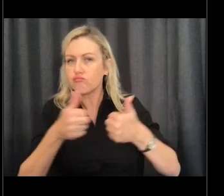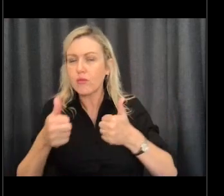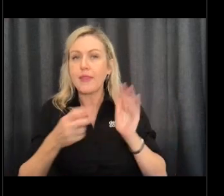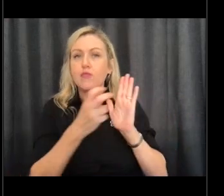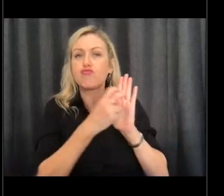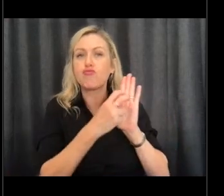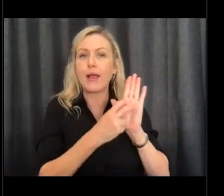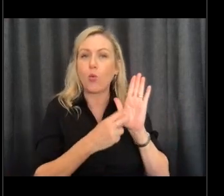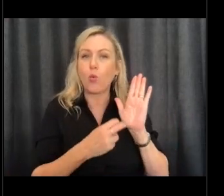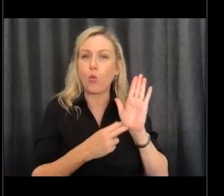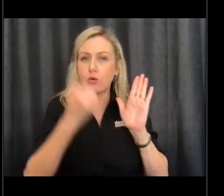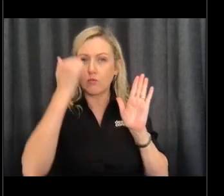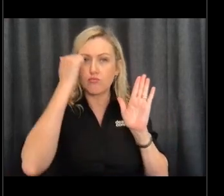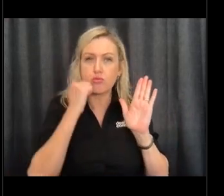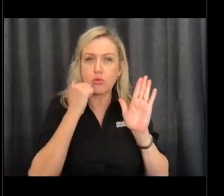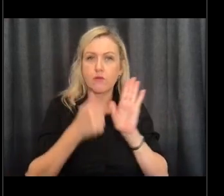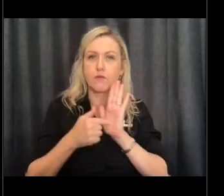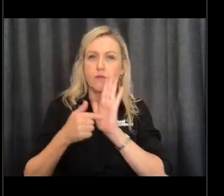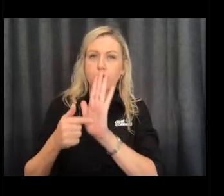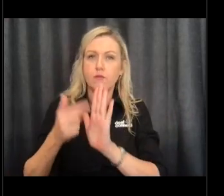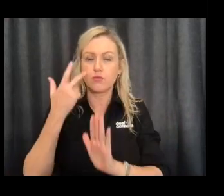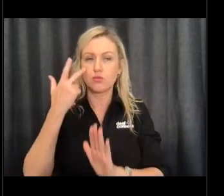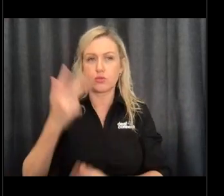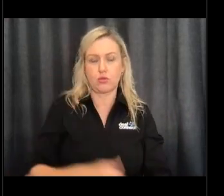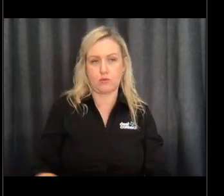I see we've got a maintenance question come through.